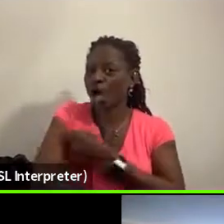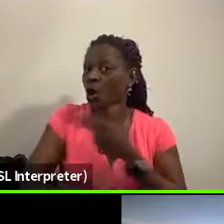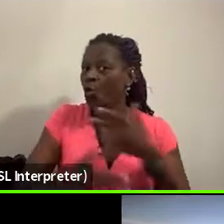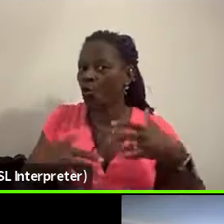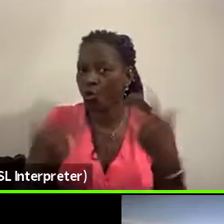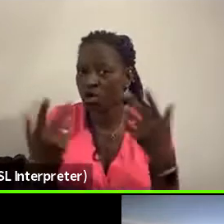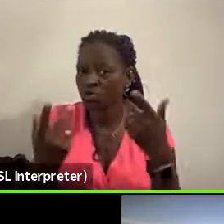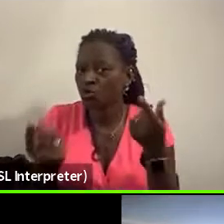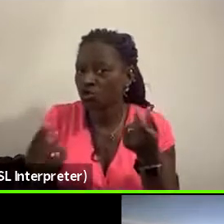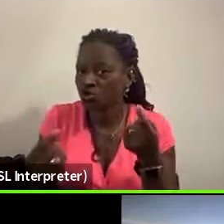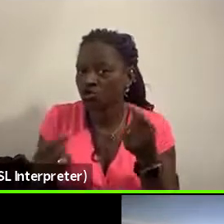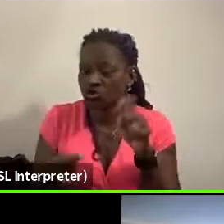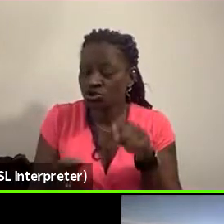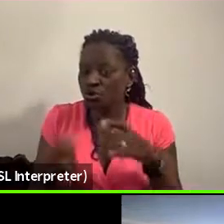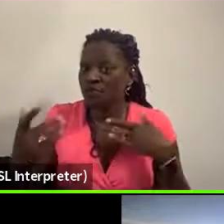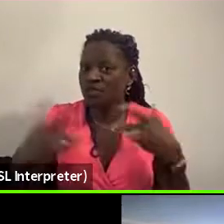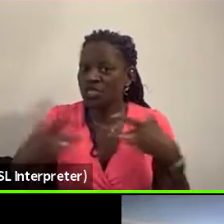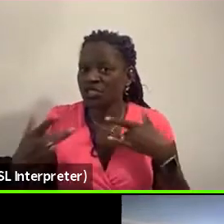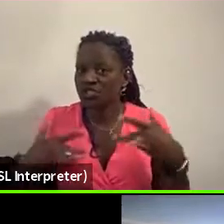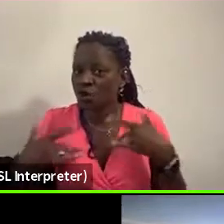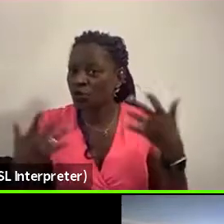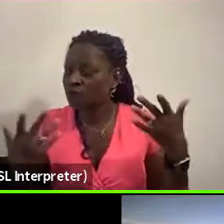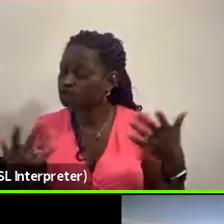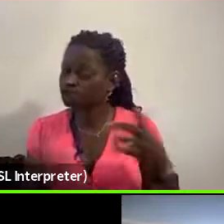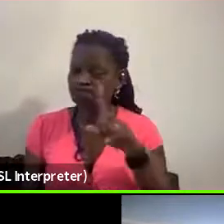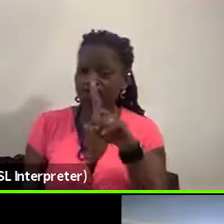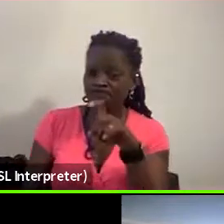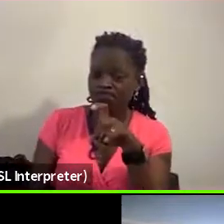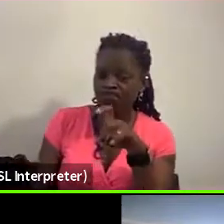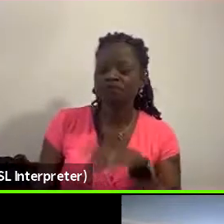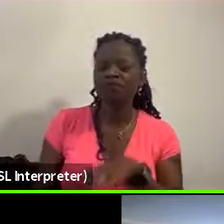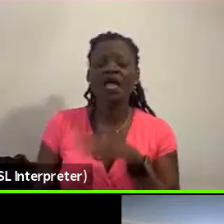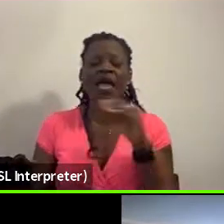And if you can just talk about how these vaccines come to be and